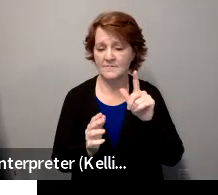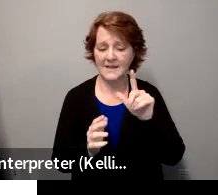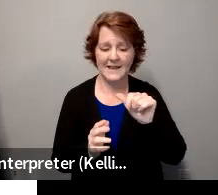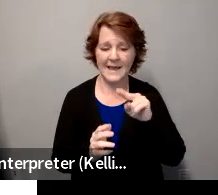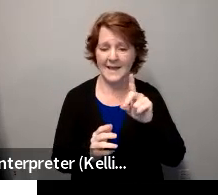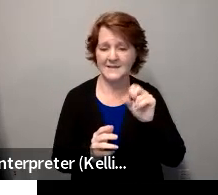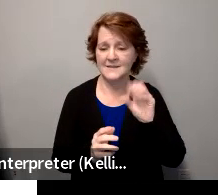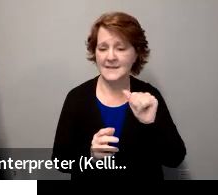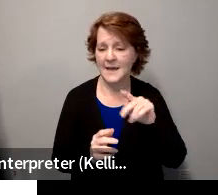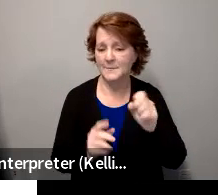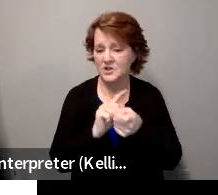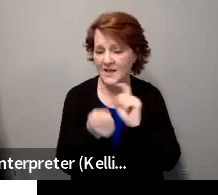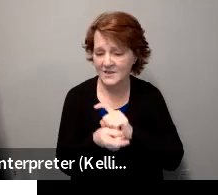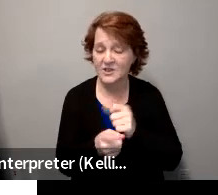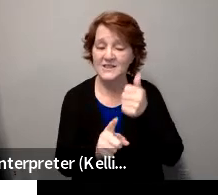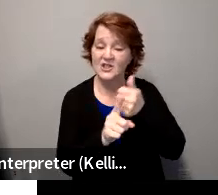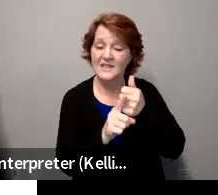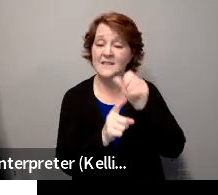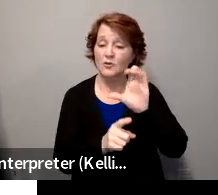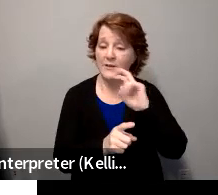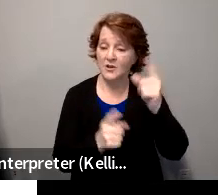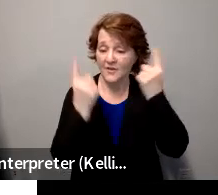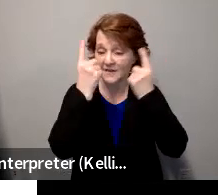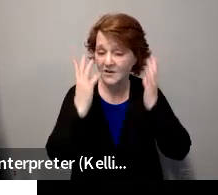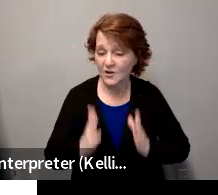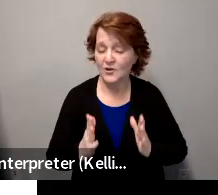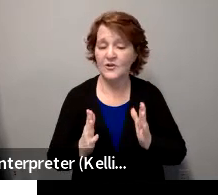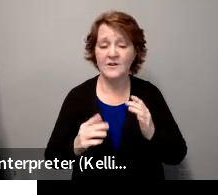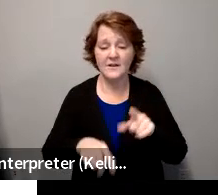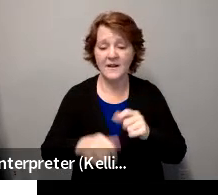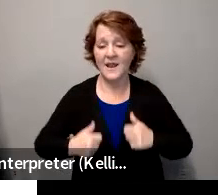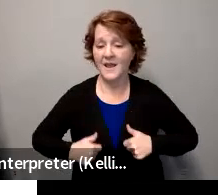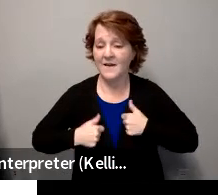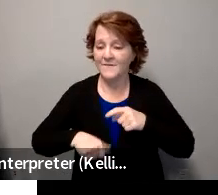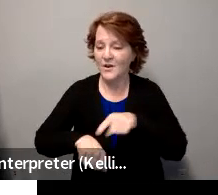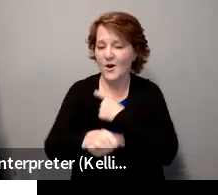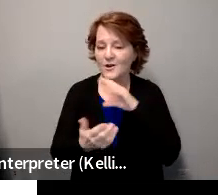emergency sector of -- sector's performance defends on resilience to